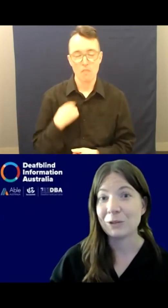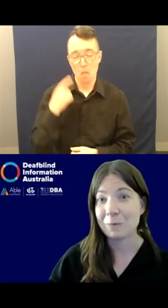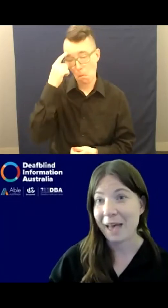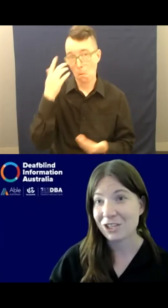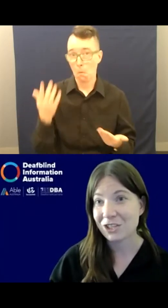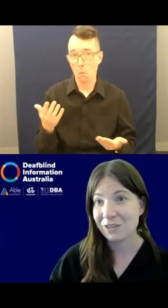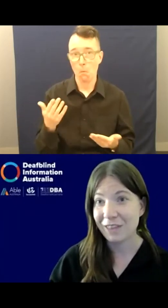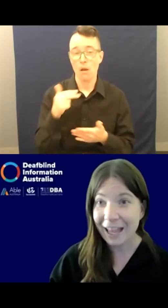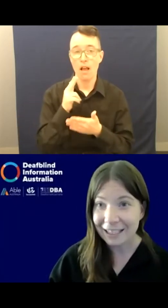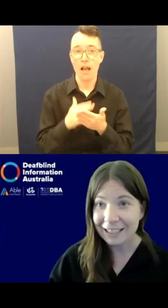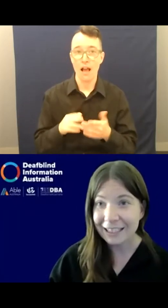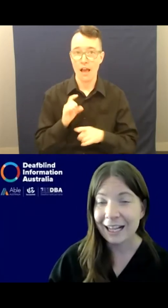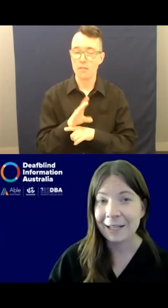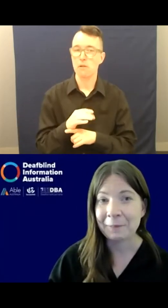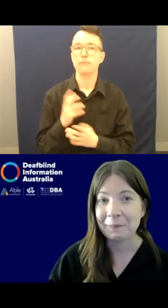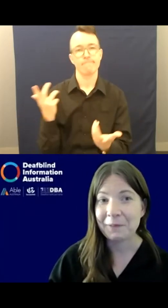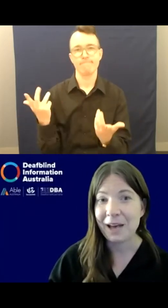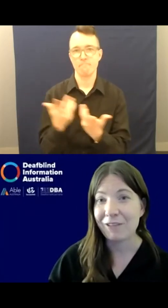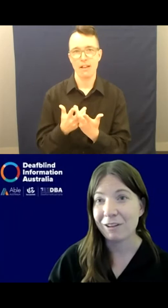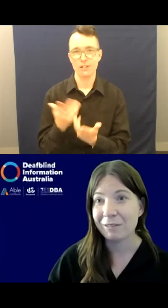match for that. I have a